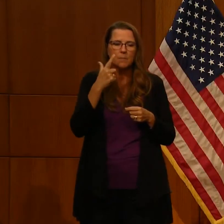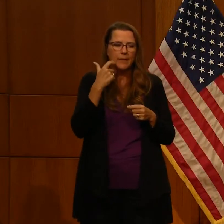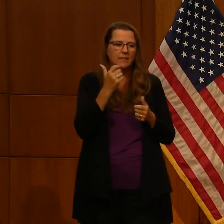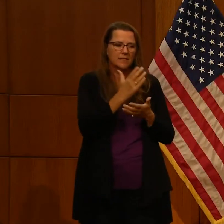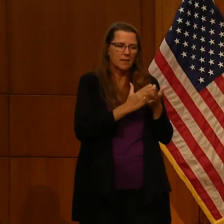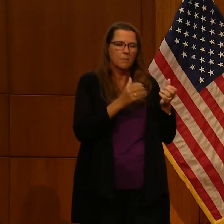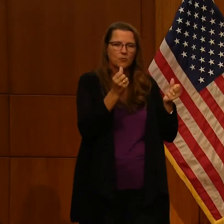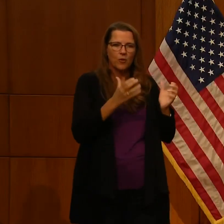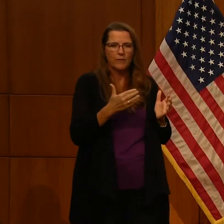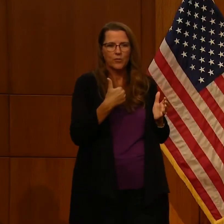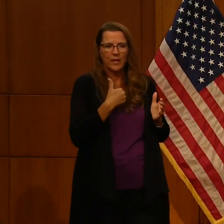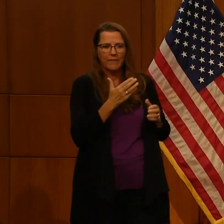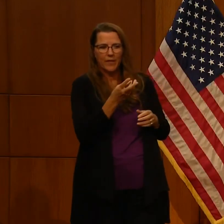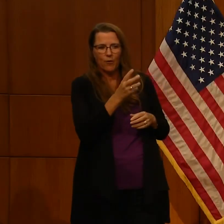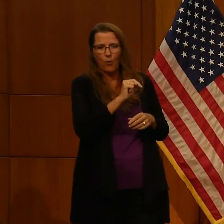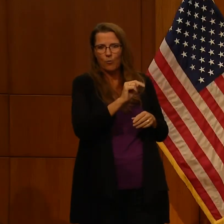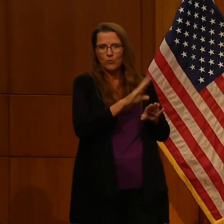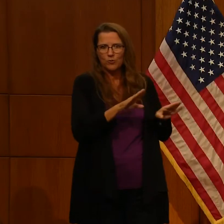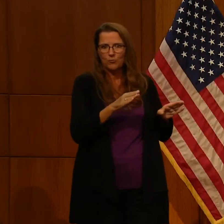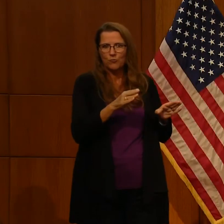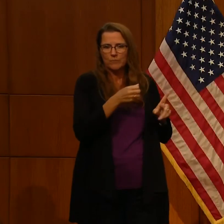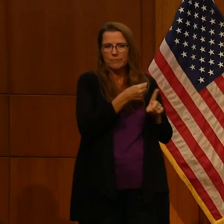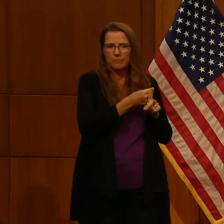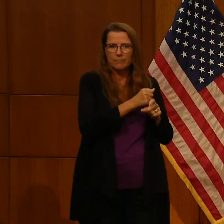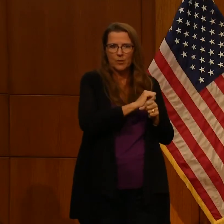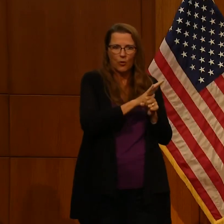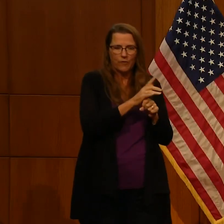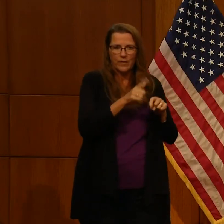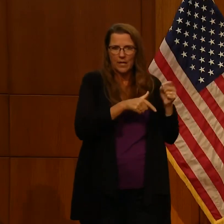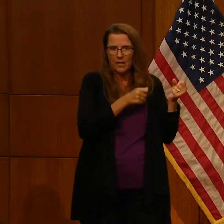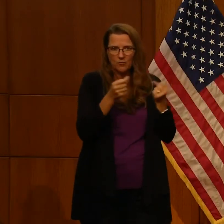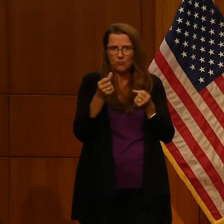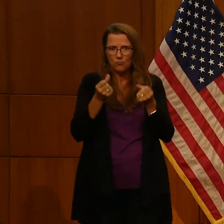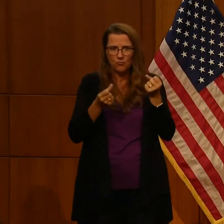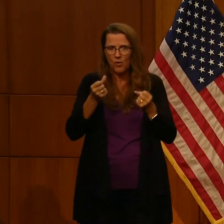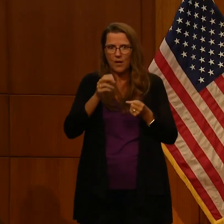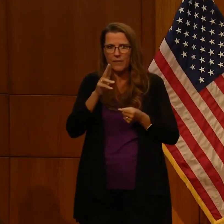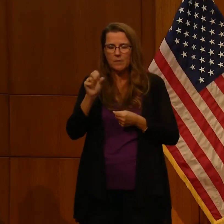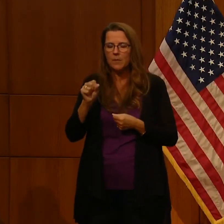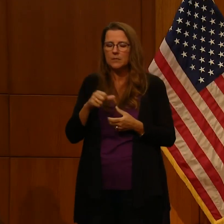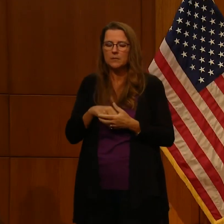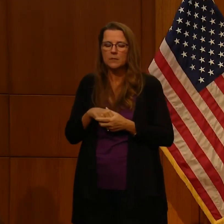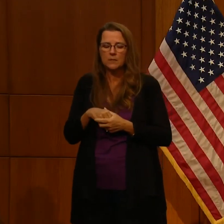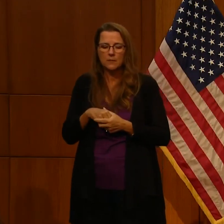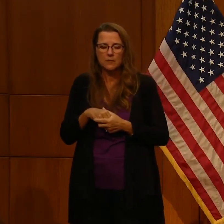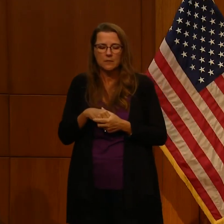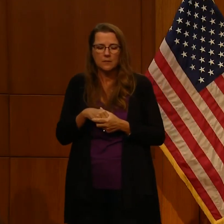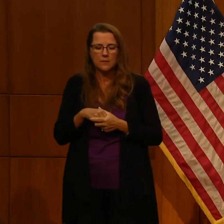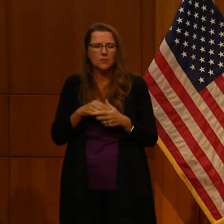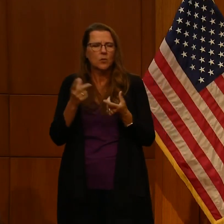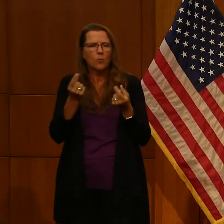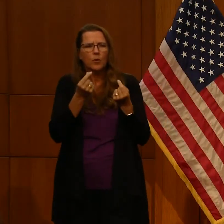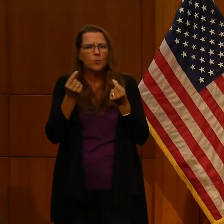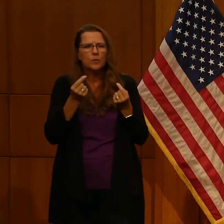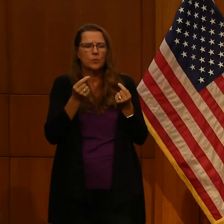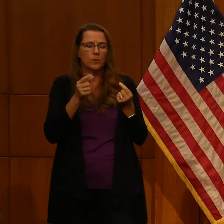ARE OUT WITH, YOU KNOW VARIOUS CORENTIN OF THEIR OWN CHILDREN.